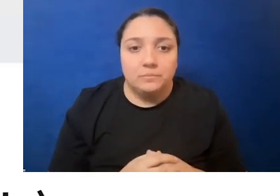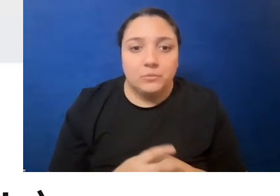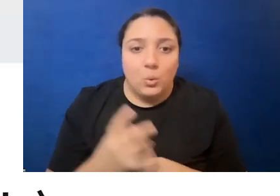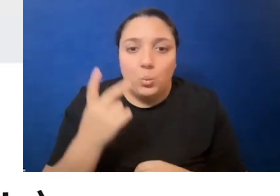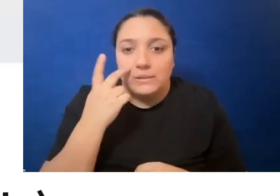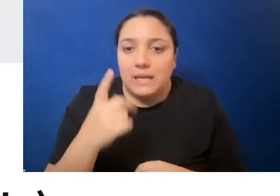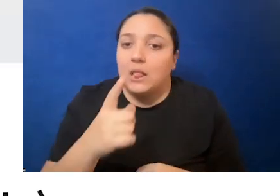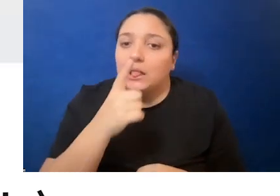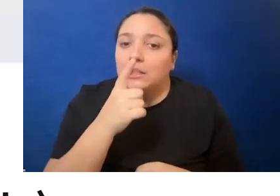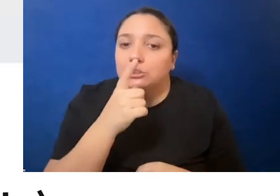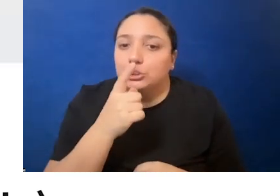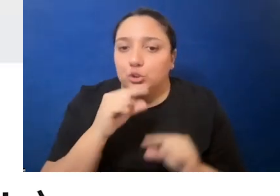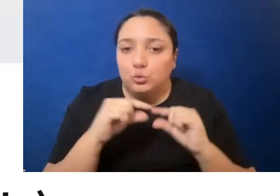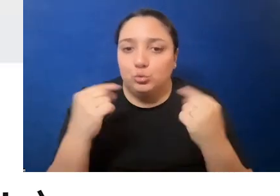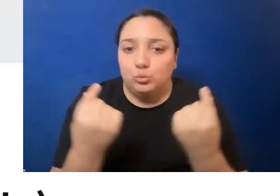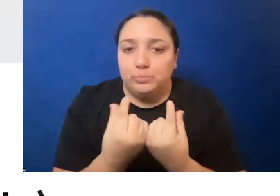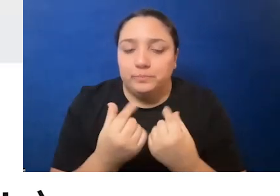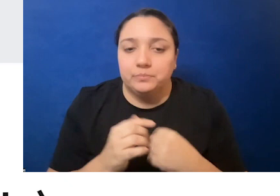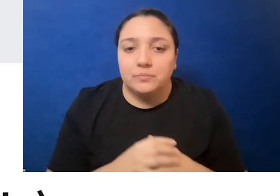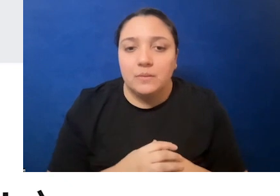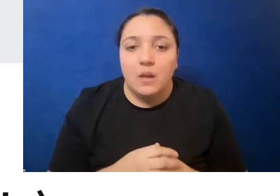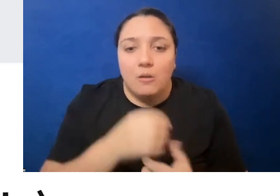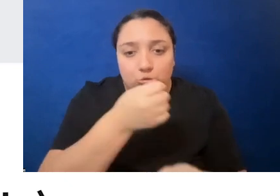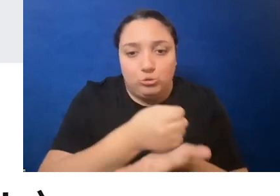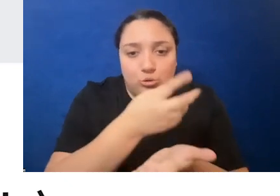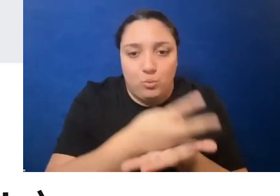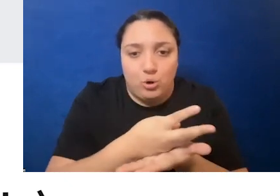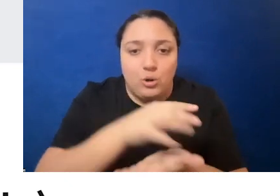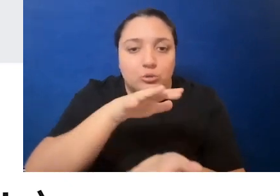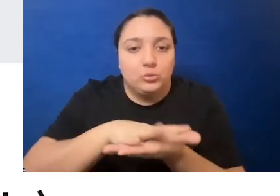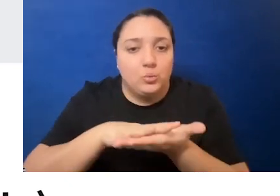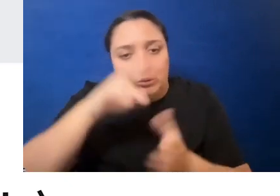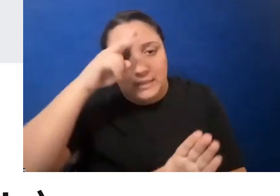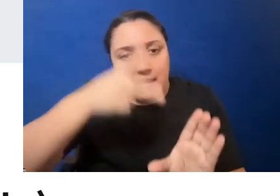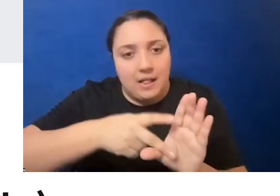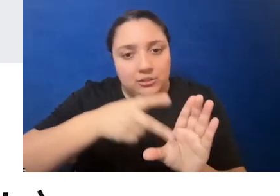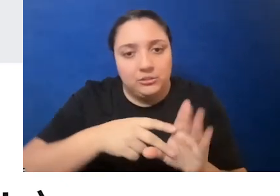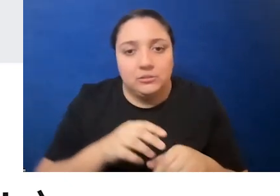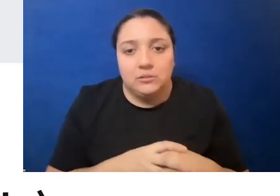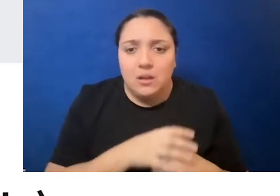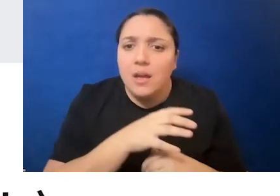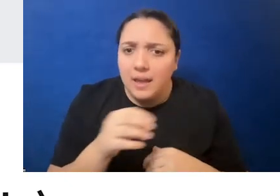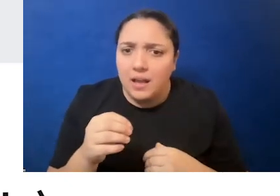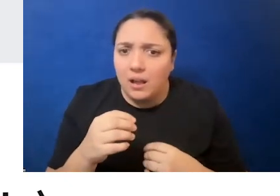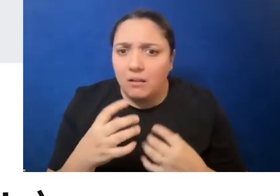WE SEE THIS RESURGENCE IN THE LUNCH GROUPS. OUR SOCIAL WORKERS AND SCHOOL